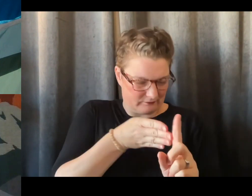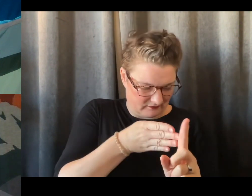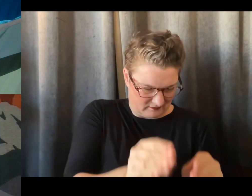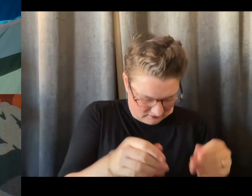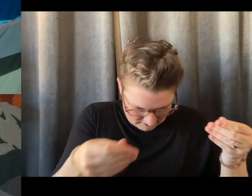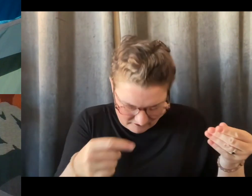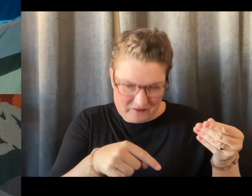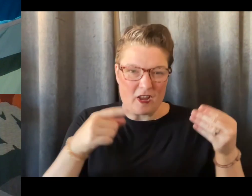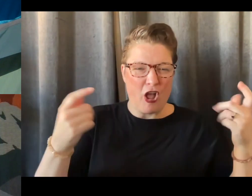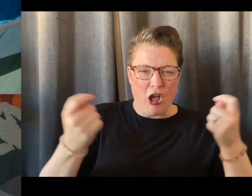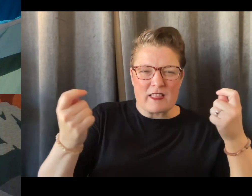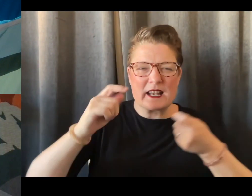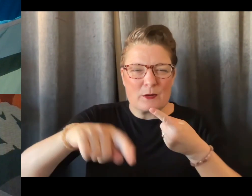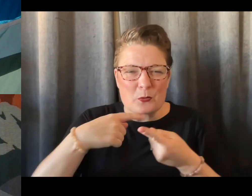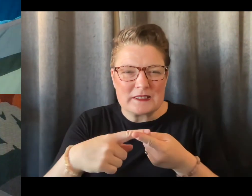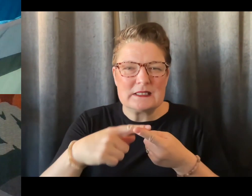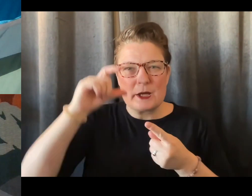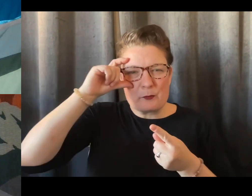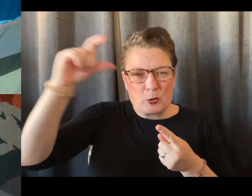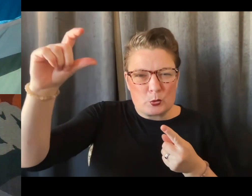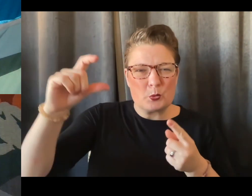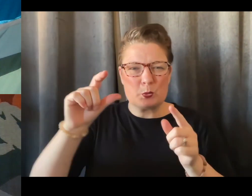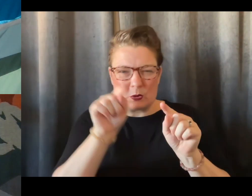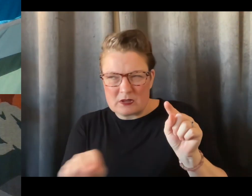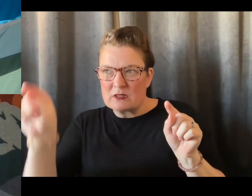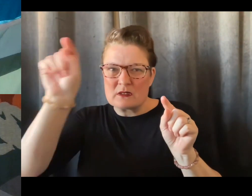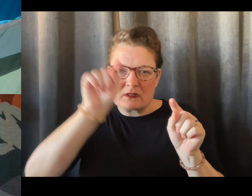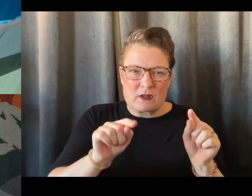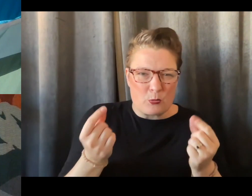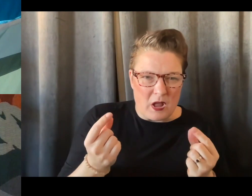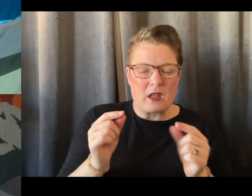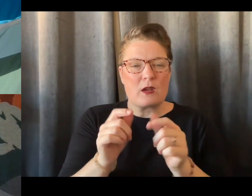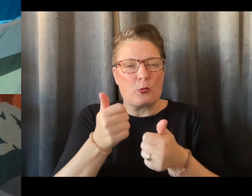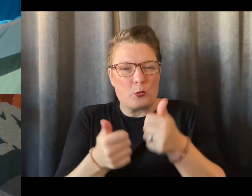holidays are, when the moon cycles are, what the Torah portions for each week are.